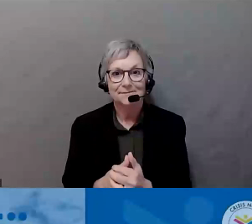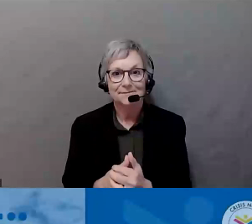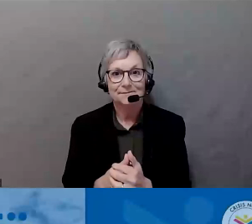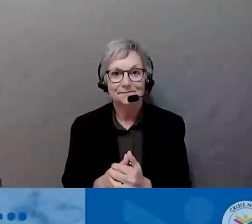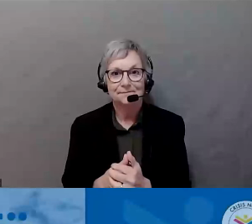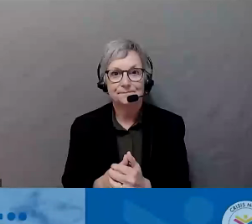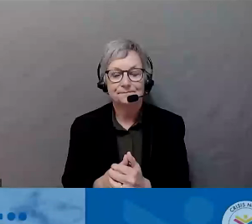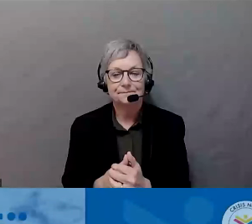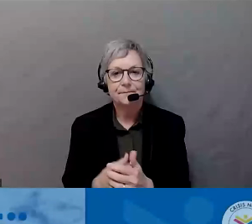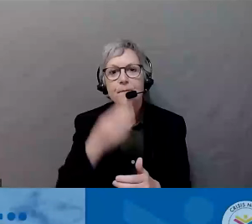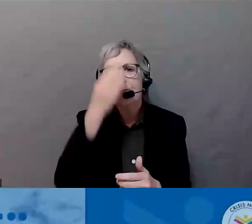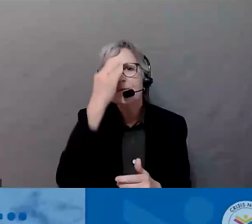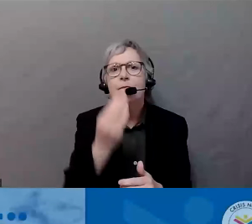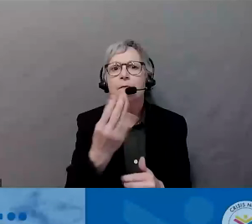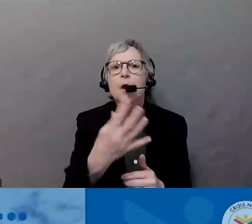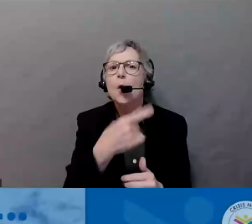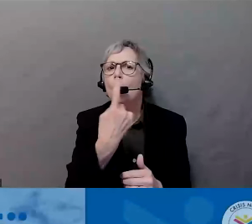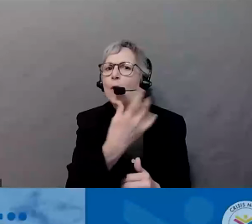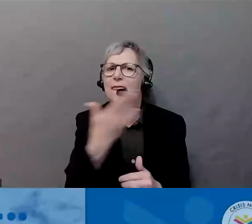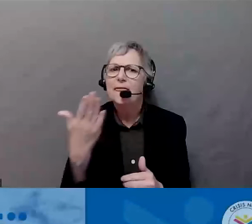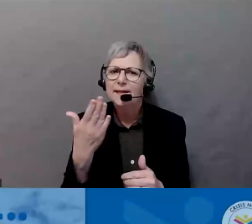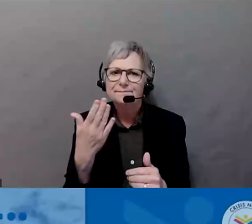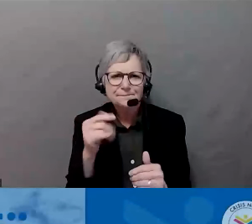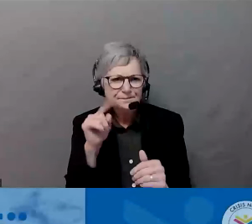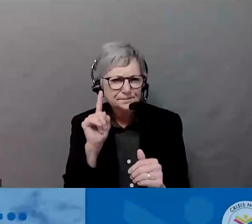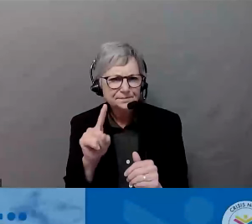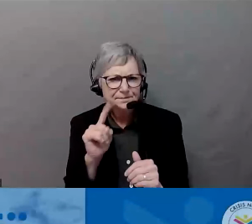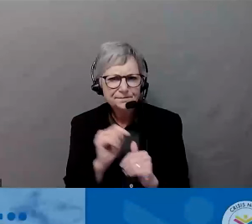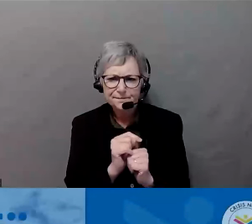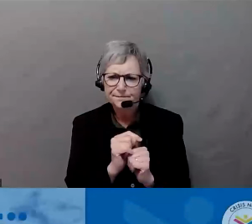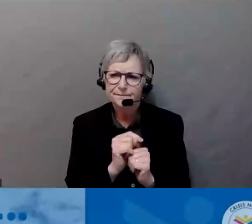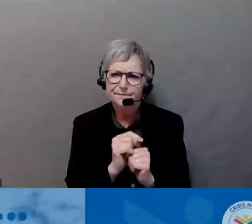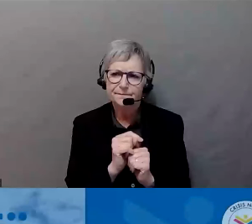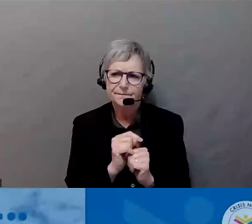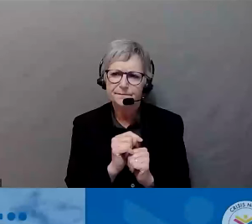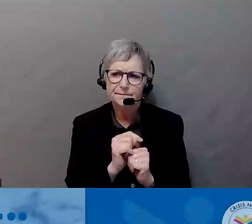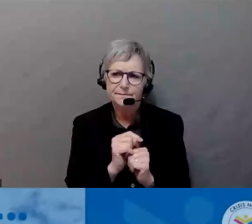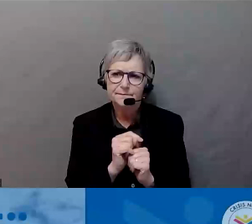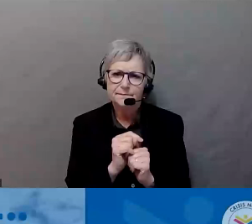ONE THING THAT I WOULD LIKE TO SEE IS MORE ASSISTANCE BEING